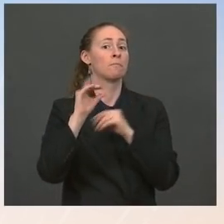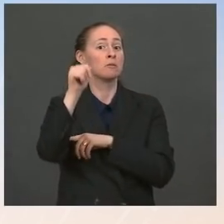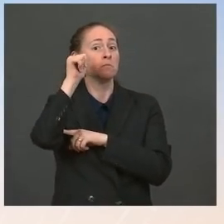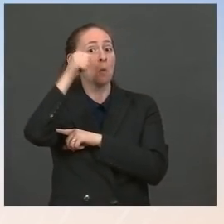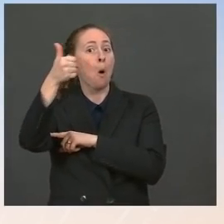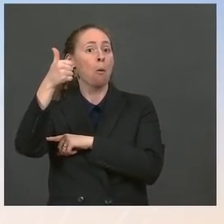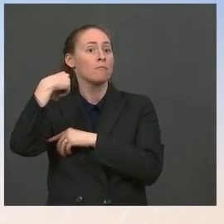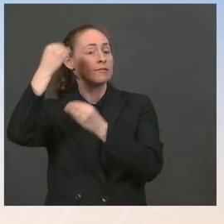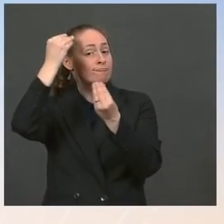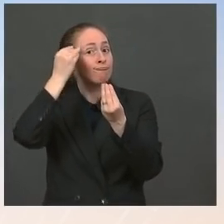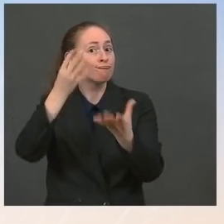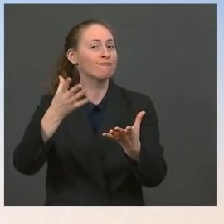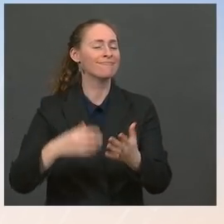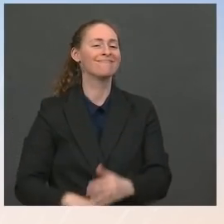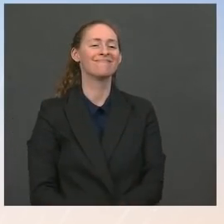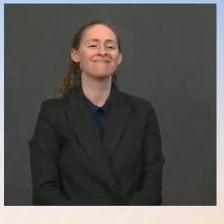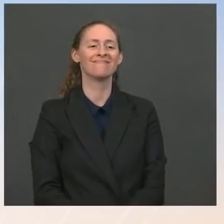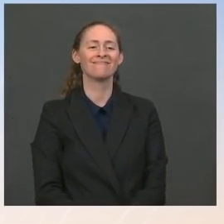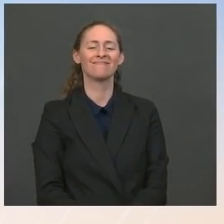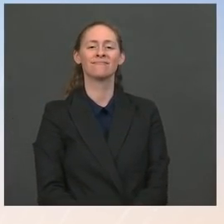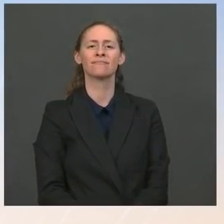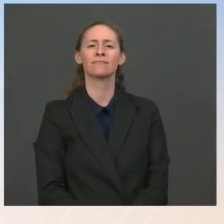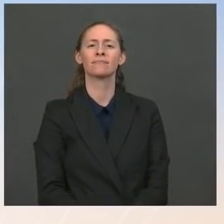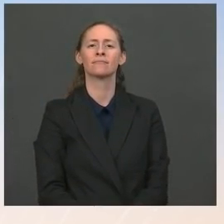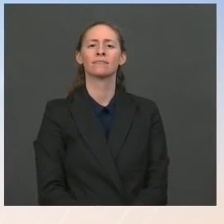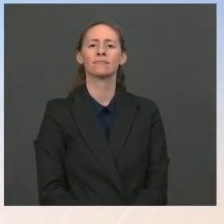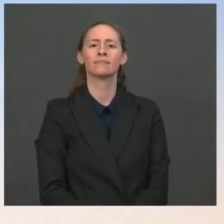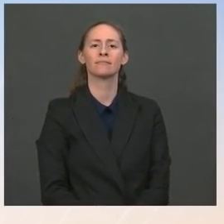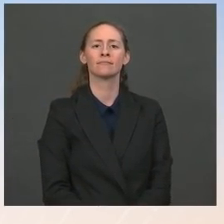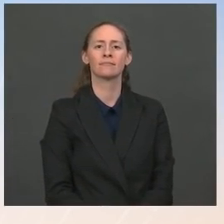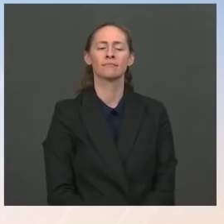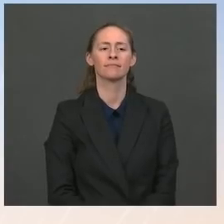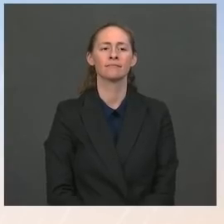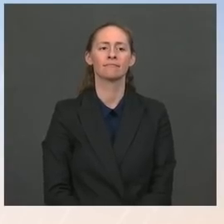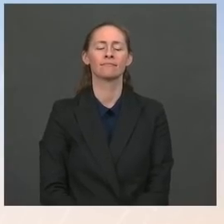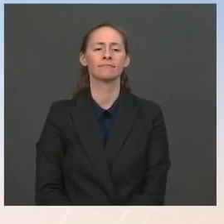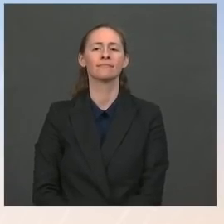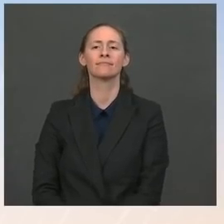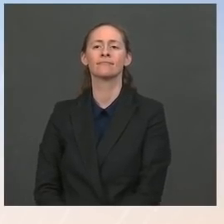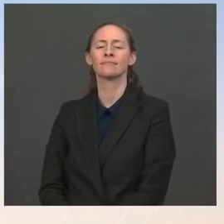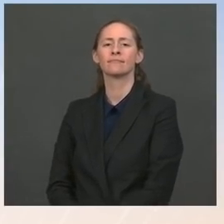but I don't have anything here for you right now. Go ahead. Go ahead. The Press: Okay. So, Karine,